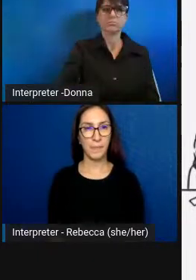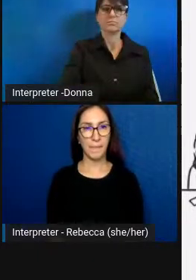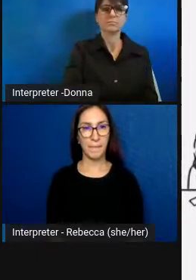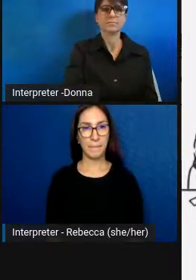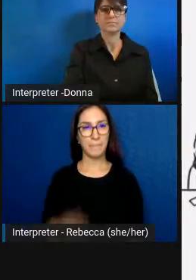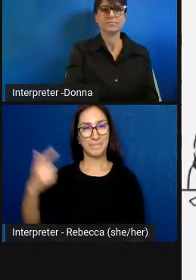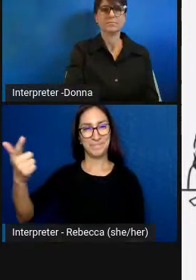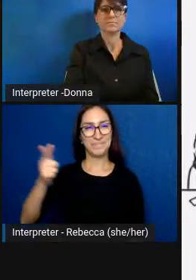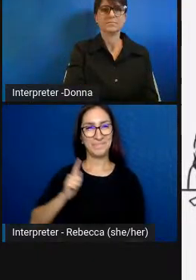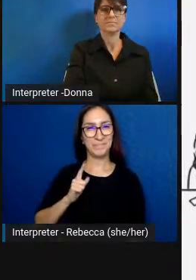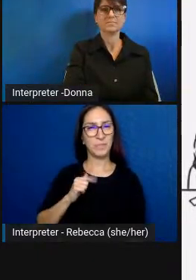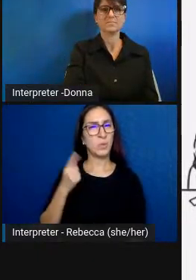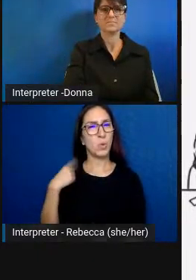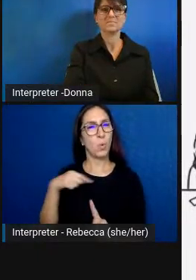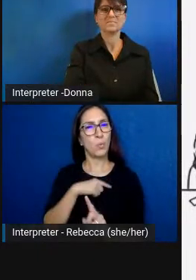Yes, this is not the WordPress way